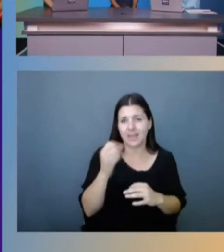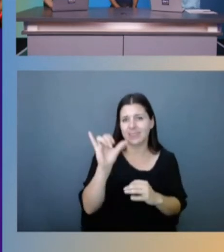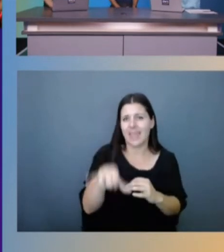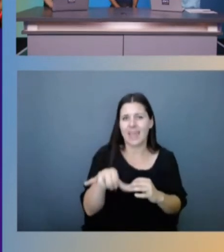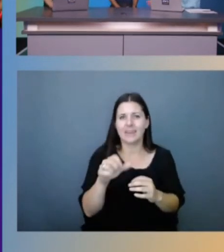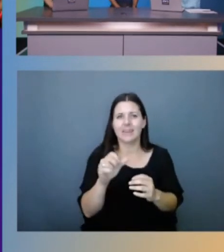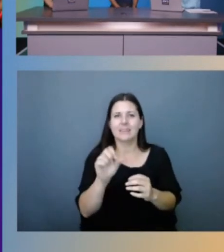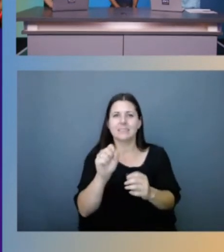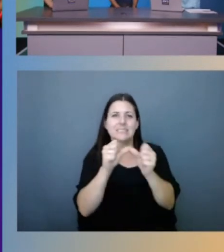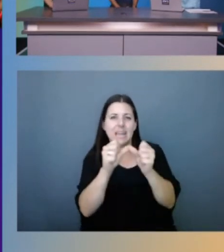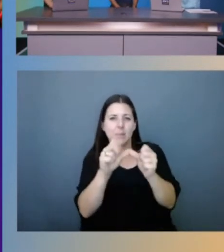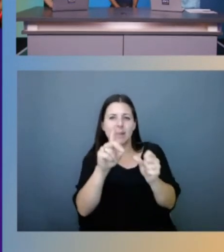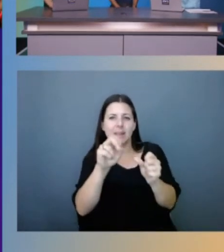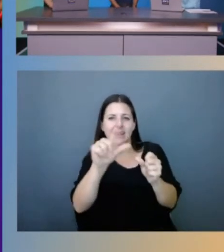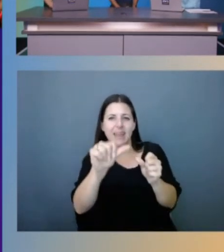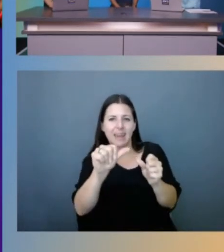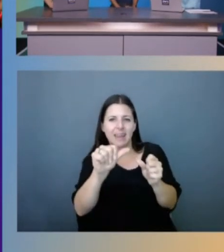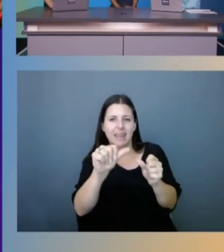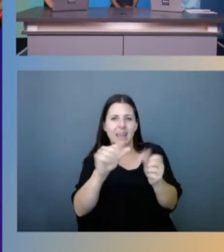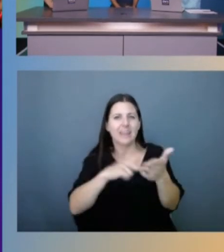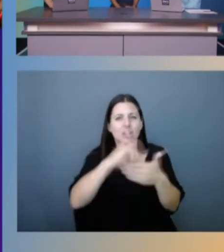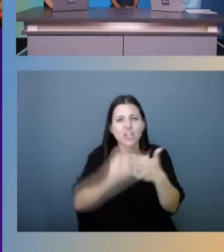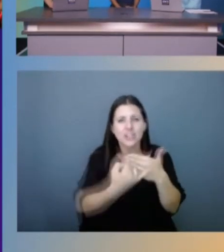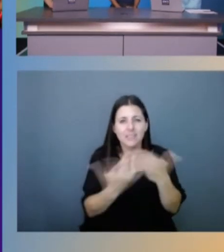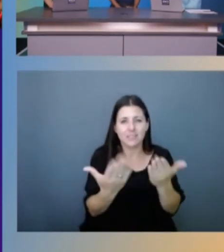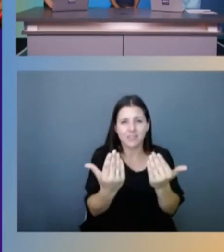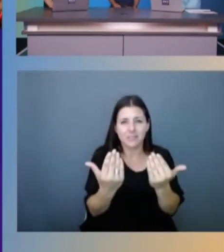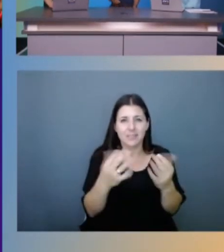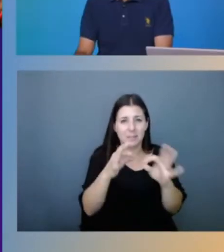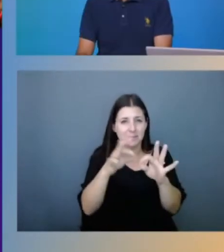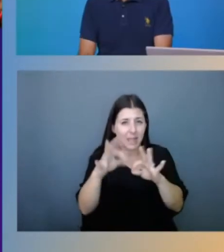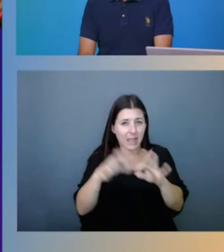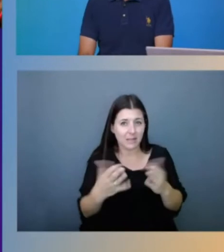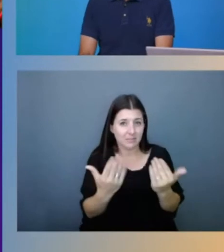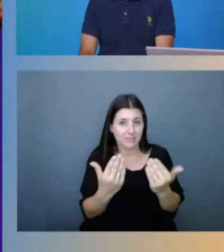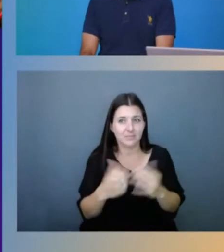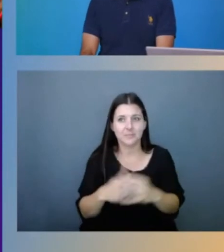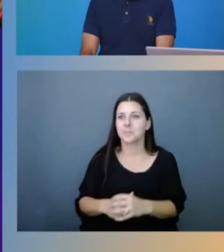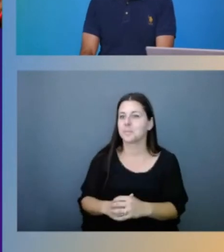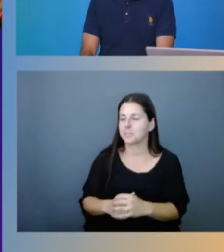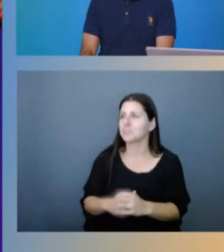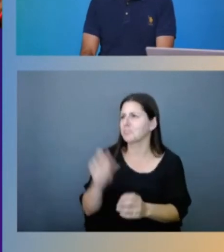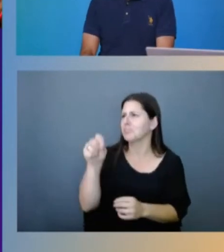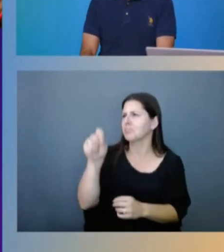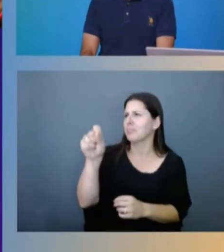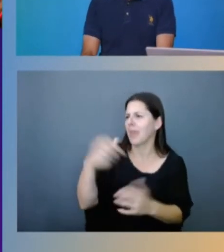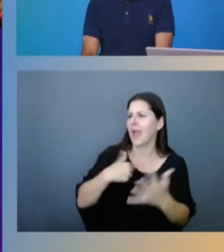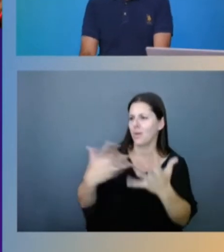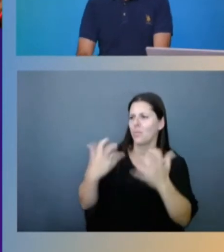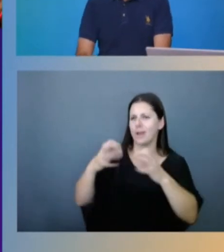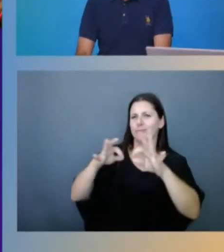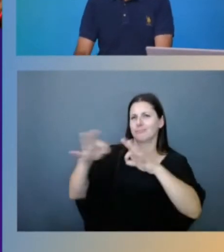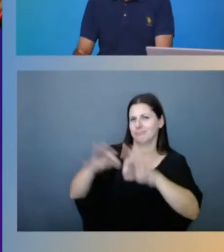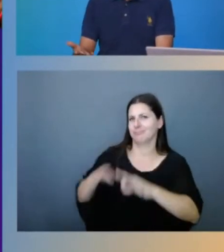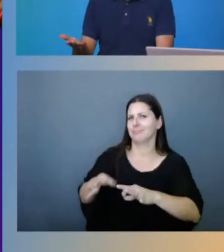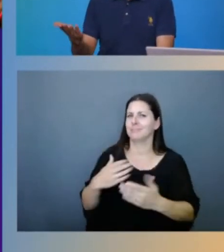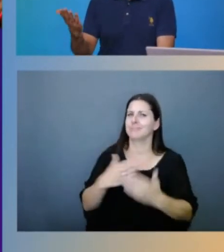but maybe you can talk more to that. Yeah. Yeah. Definitely, I want to touch upon this topic because this has been close to my heart.